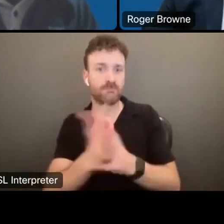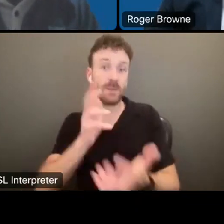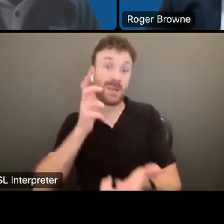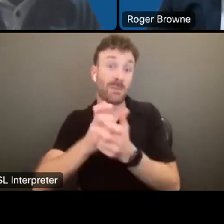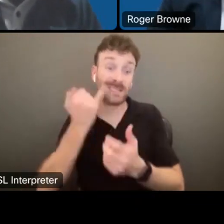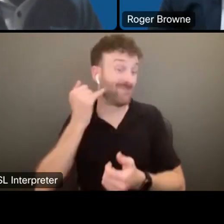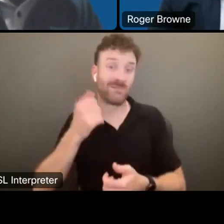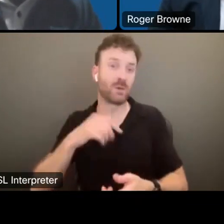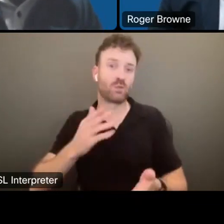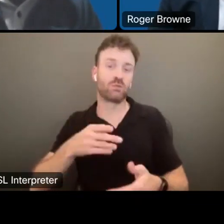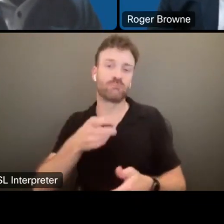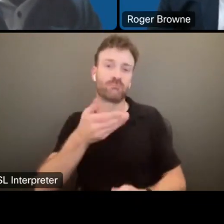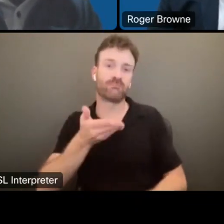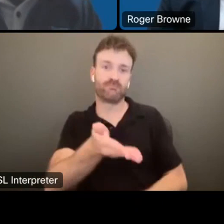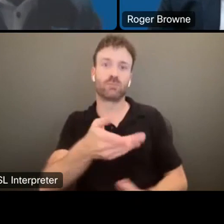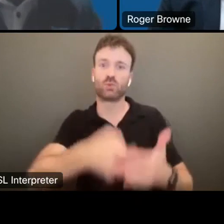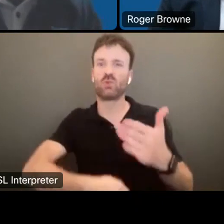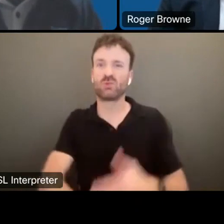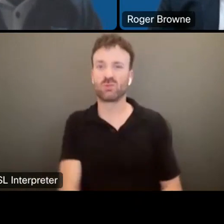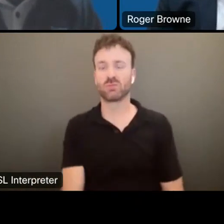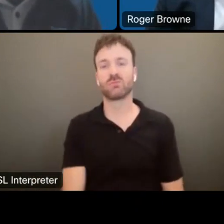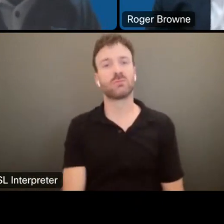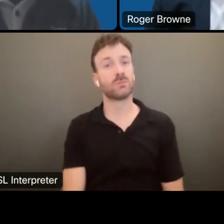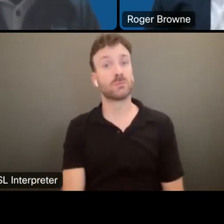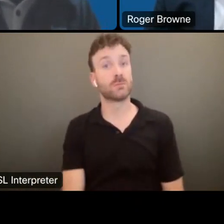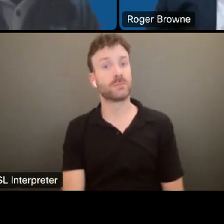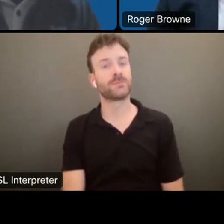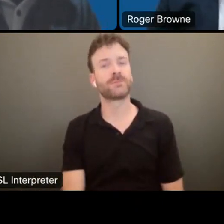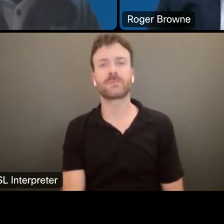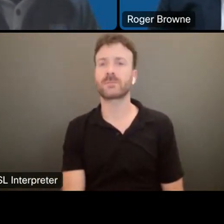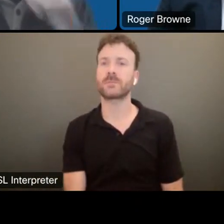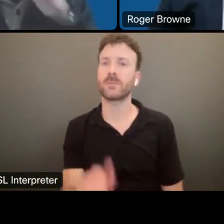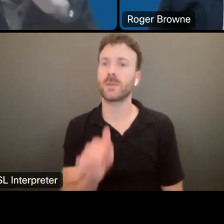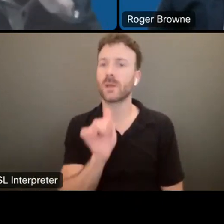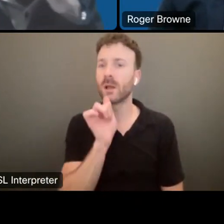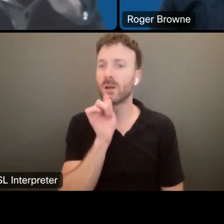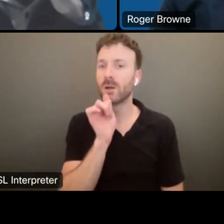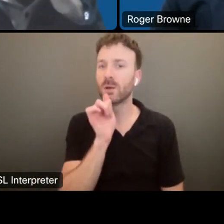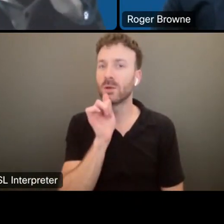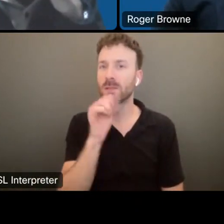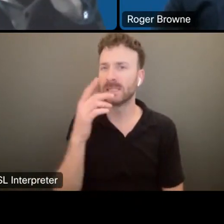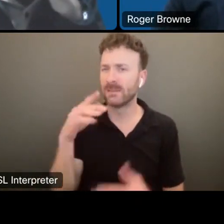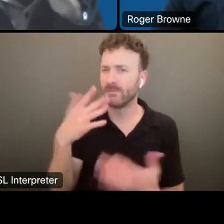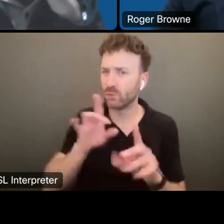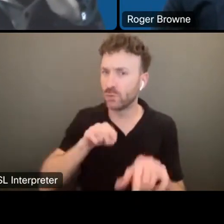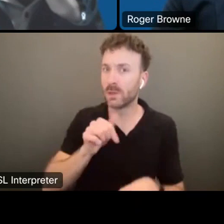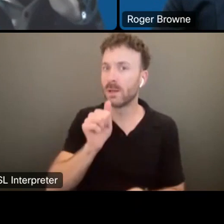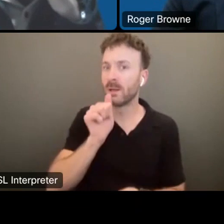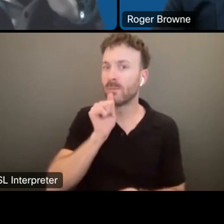Charissa Iogna: Did you answer the question about private construction projects occupying the streets as well?